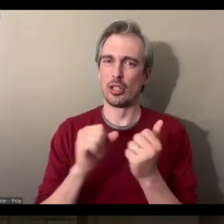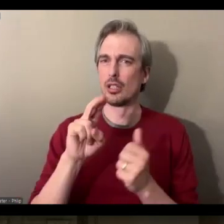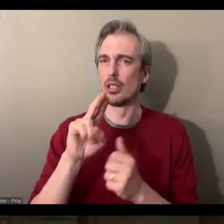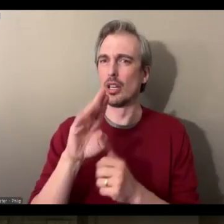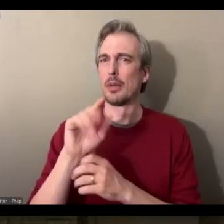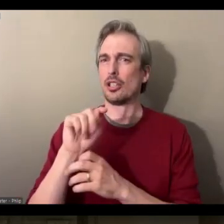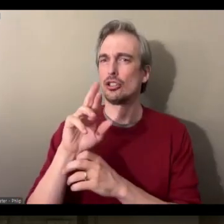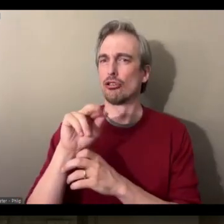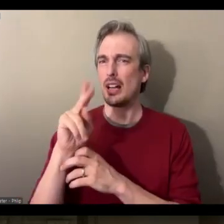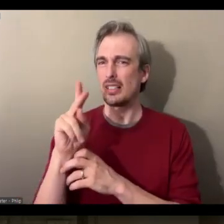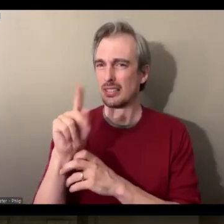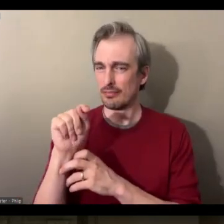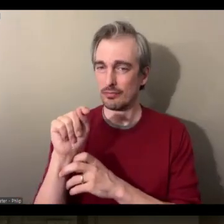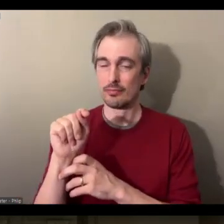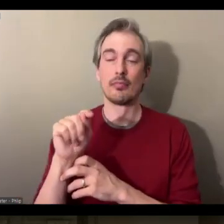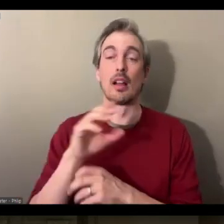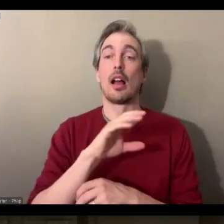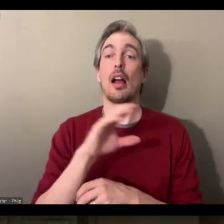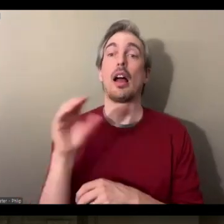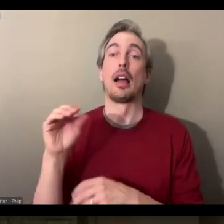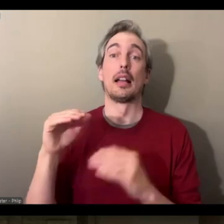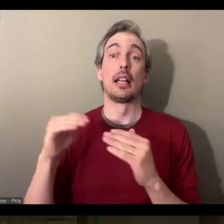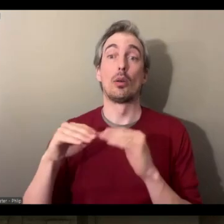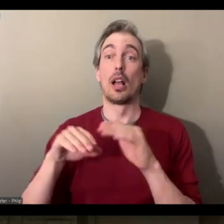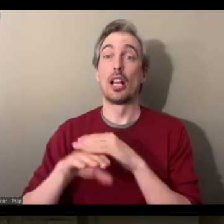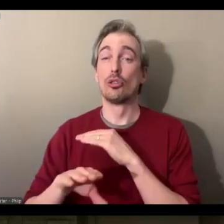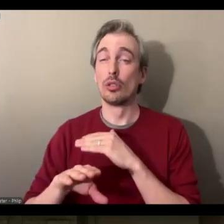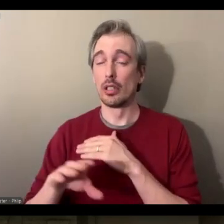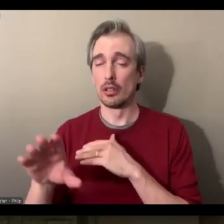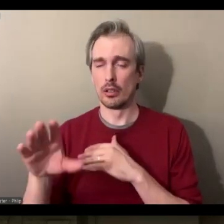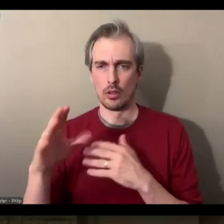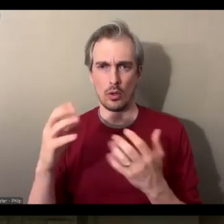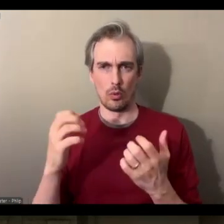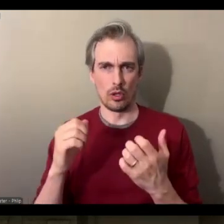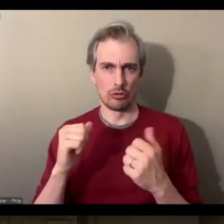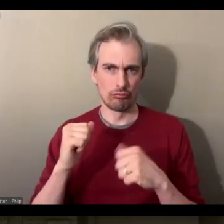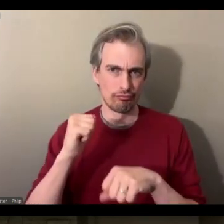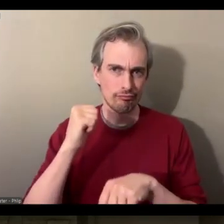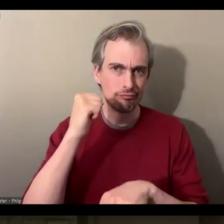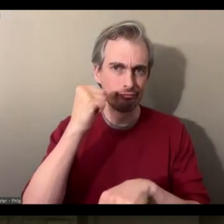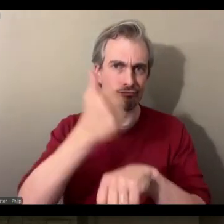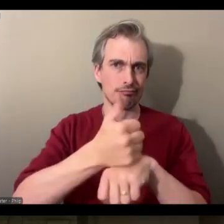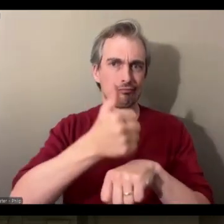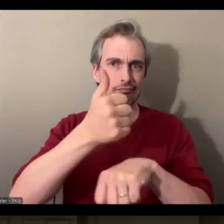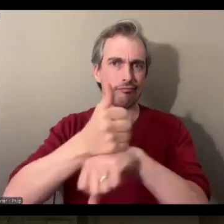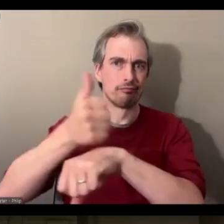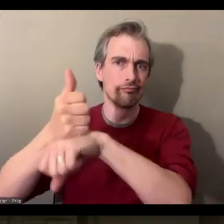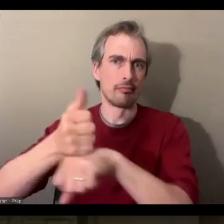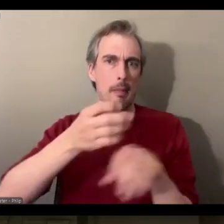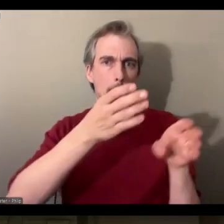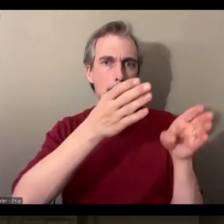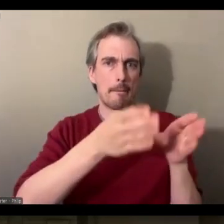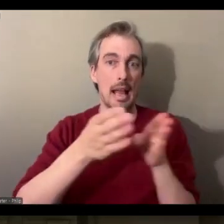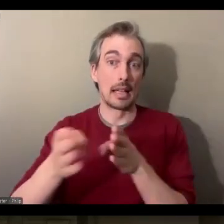establish how to tackle the issues, once they're identified. And because they were building the